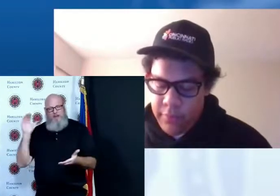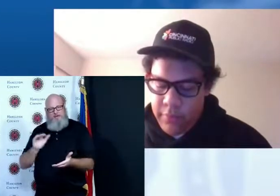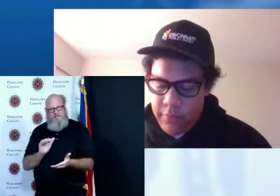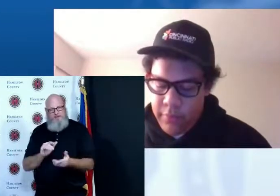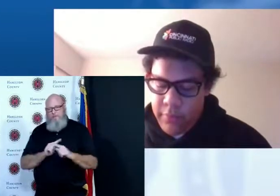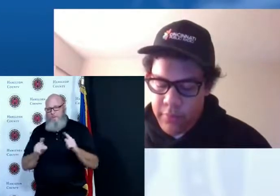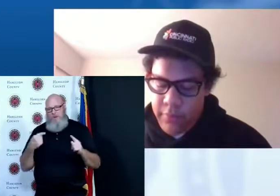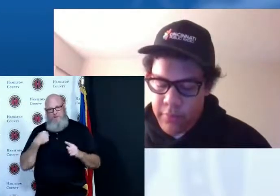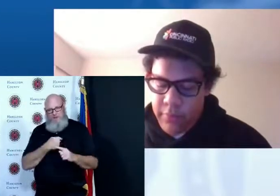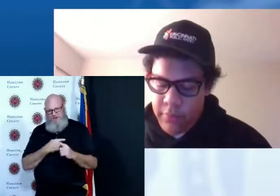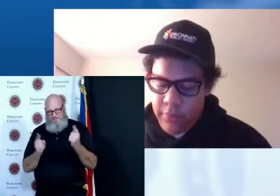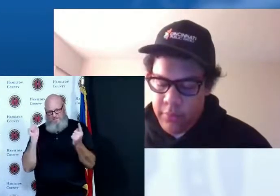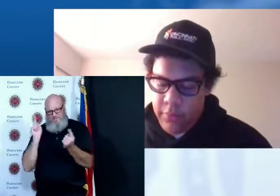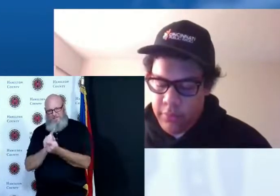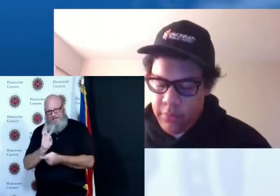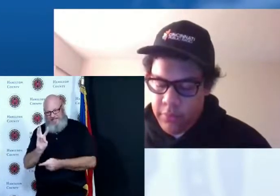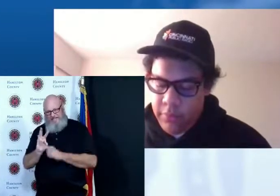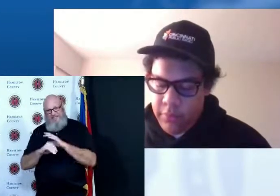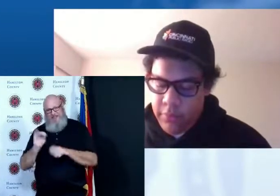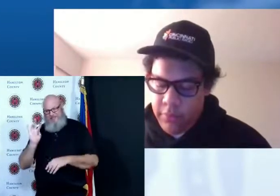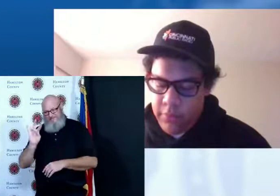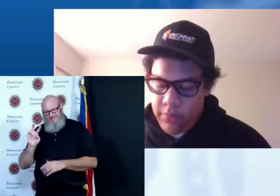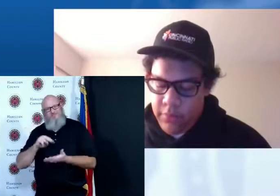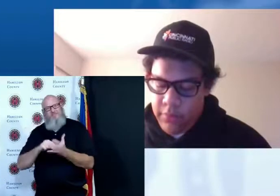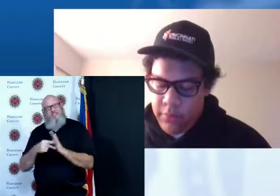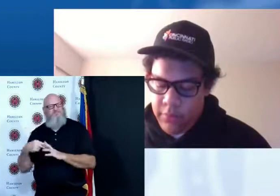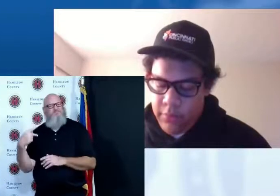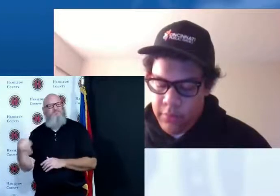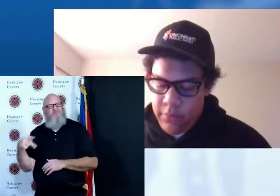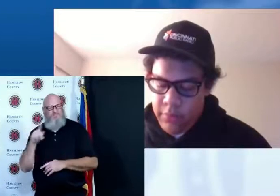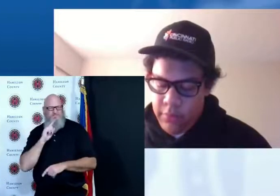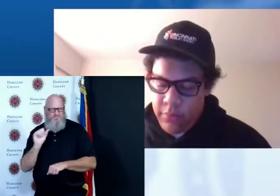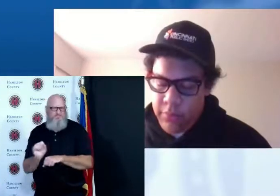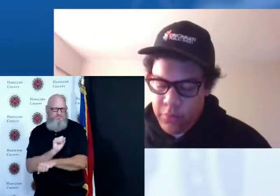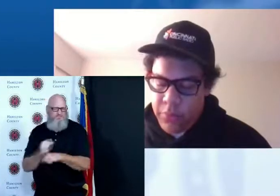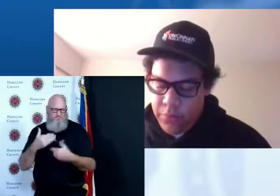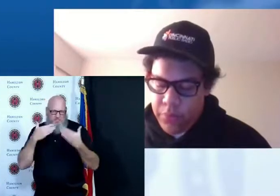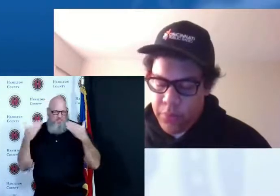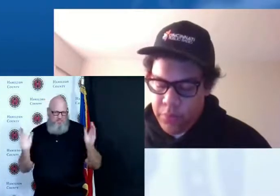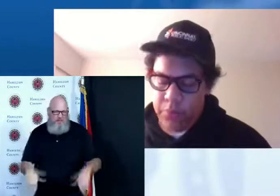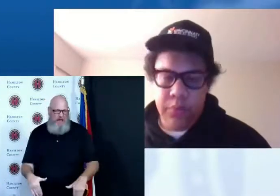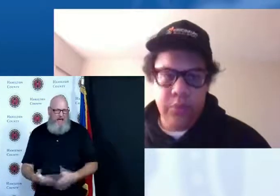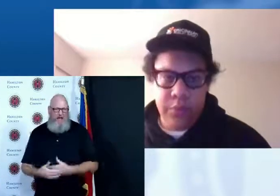as they look today we should transition back to red with high incidence of cases so that's that